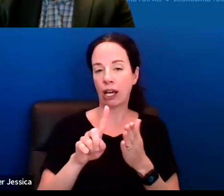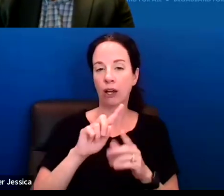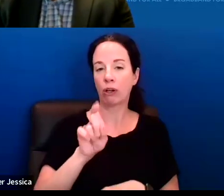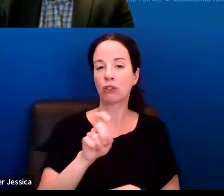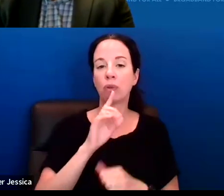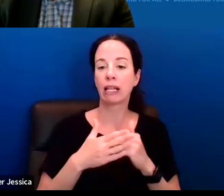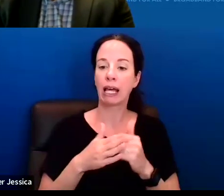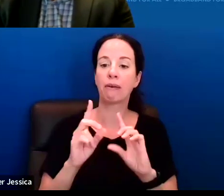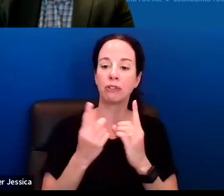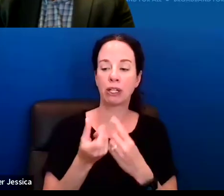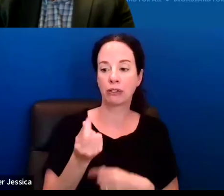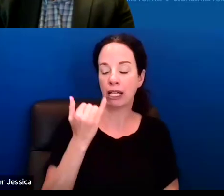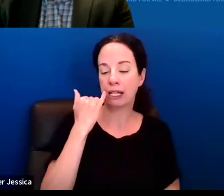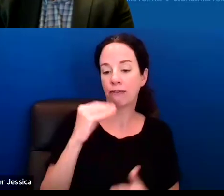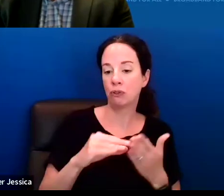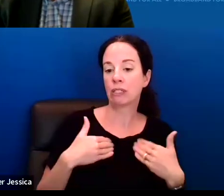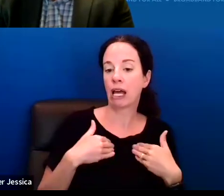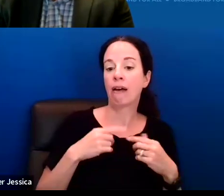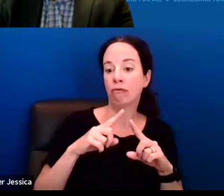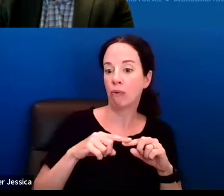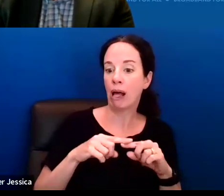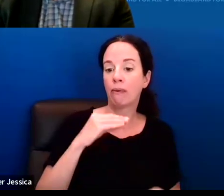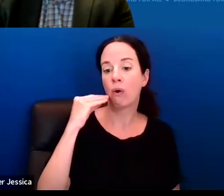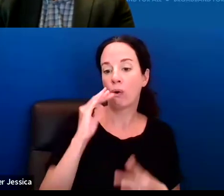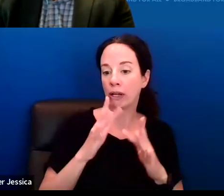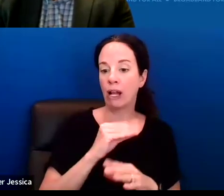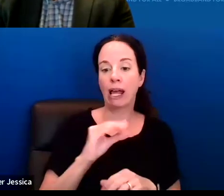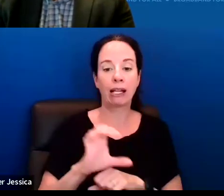whether students have reliable home internet and a computer for schoolwork. The questions